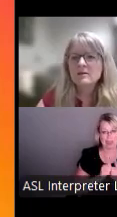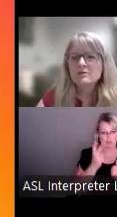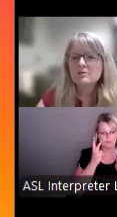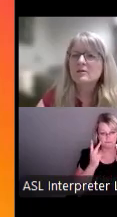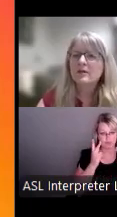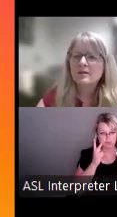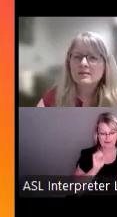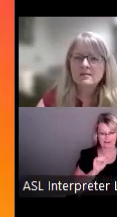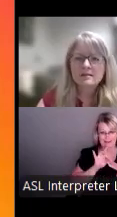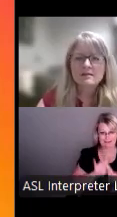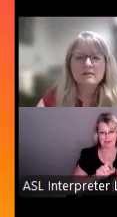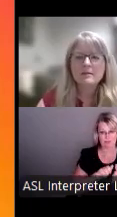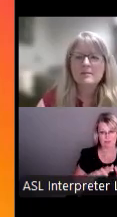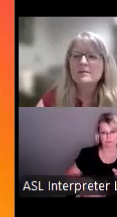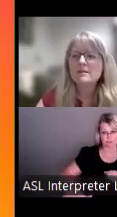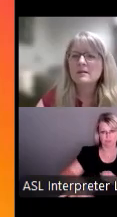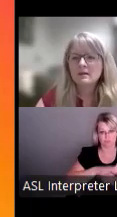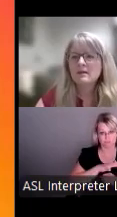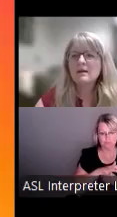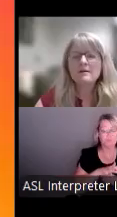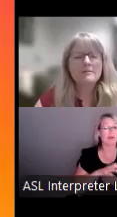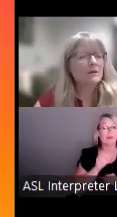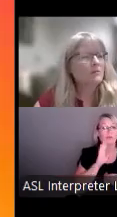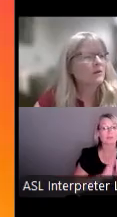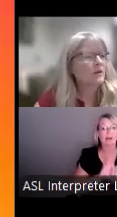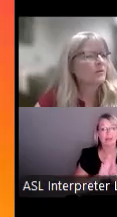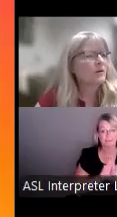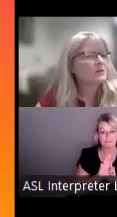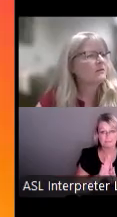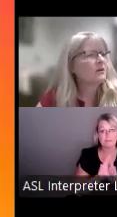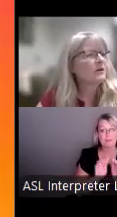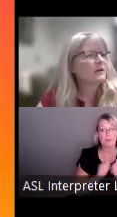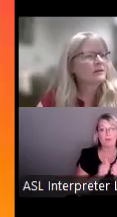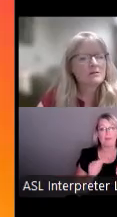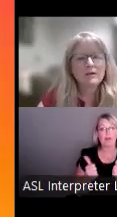spatial awareness that develops with other parts of our body as